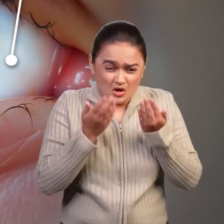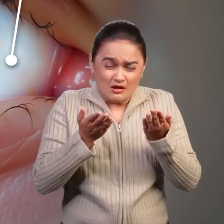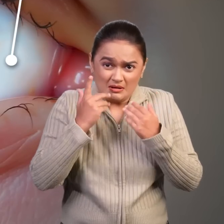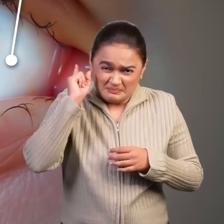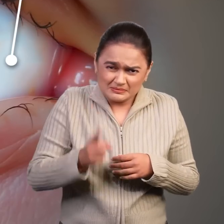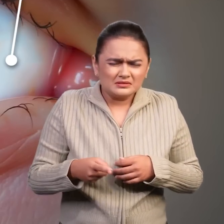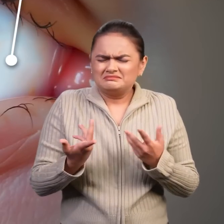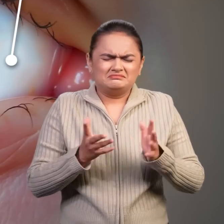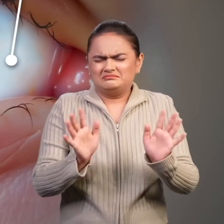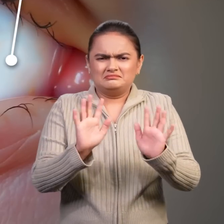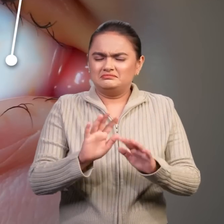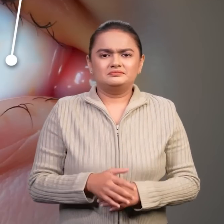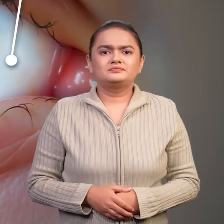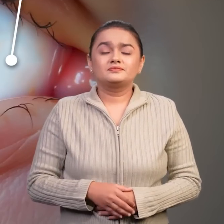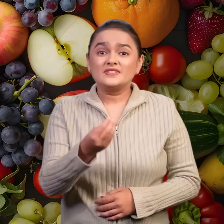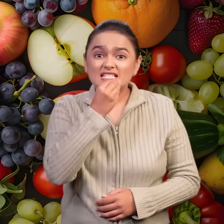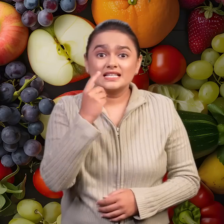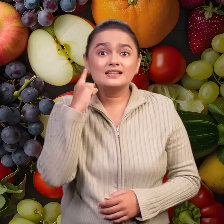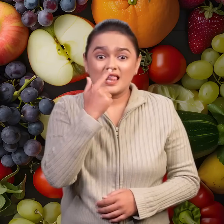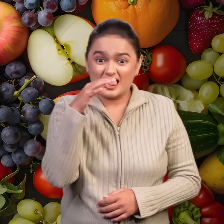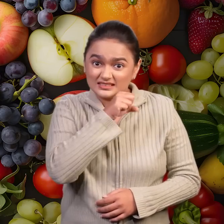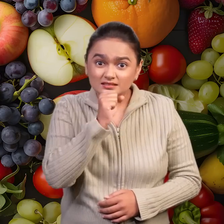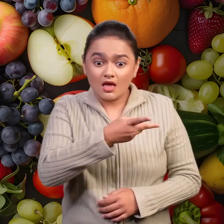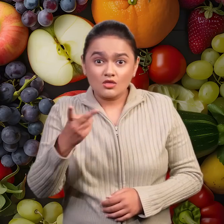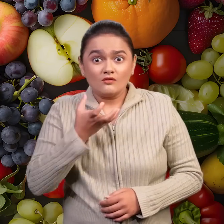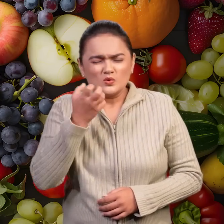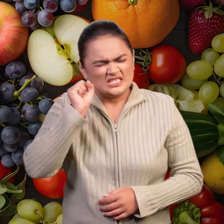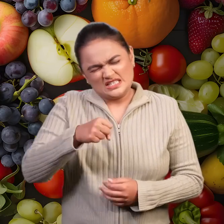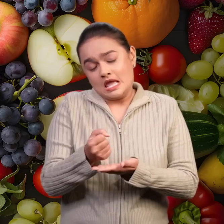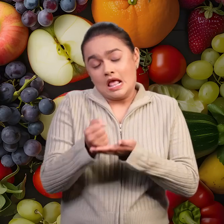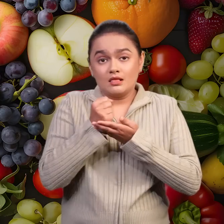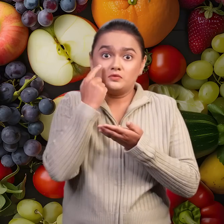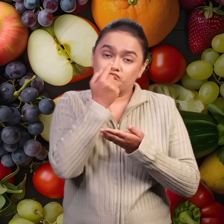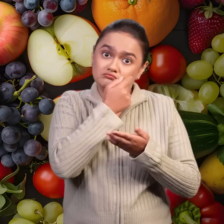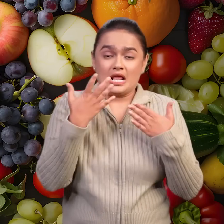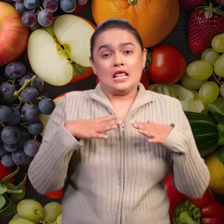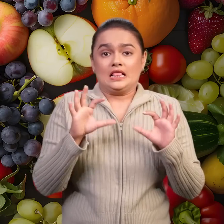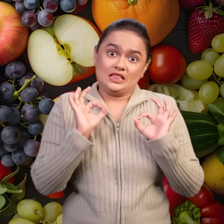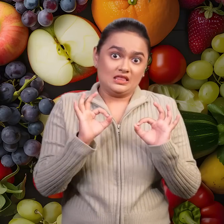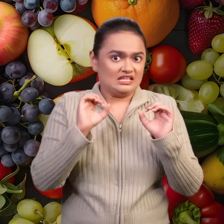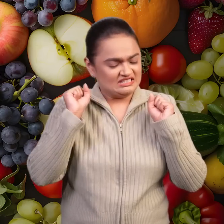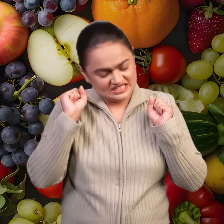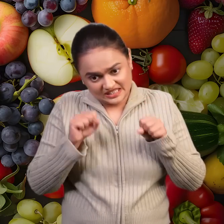The splashing of water really isn't required. Eating carrots and other fruits are definitely helping your eyes.